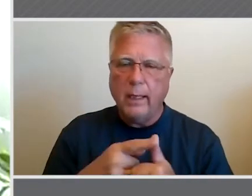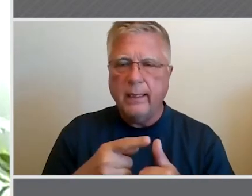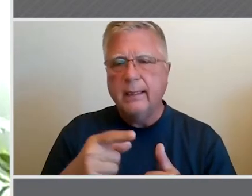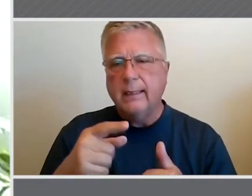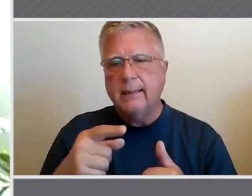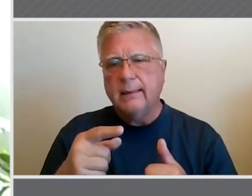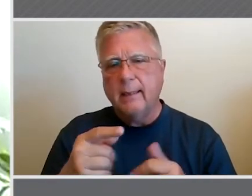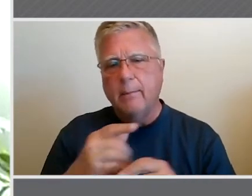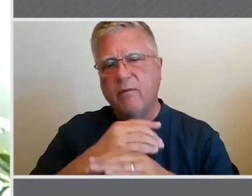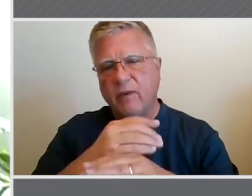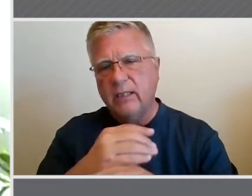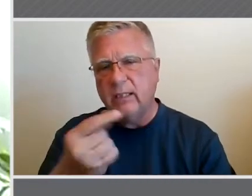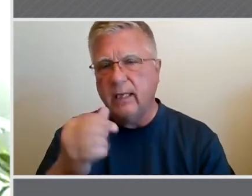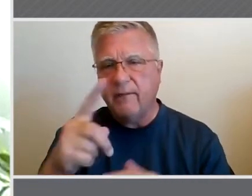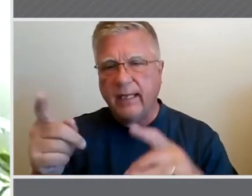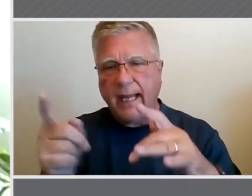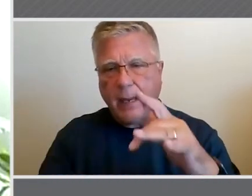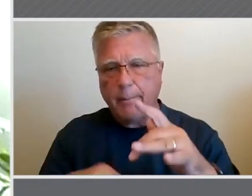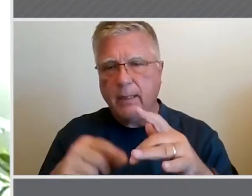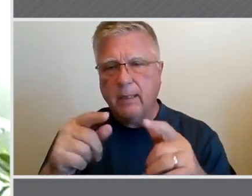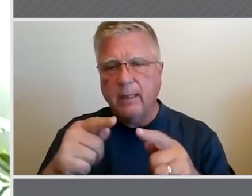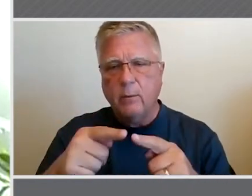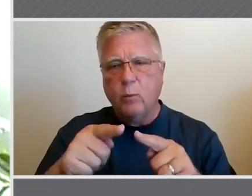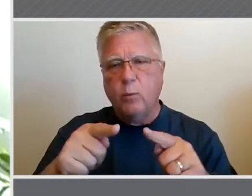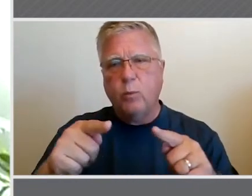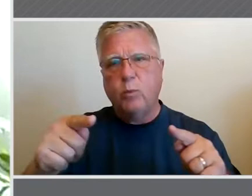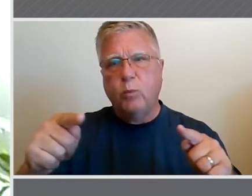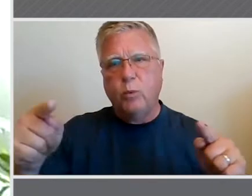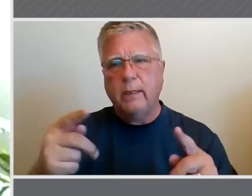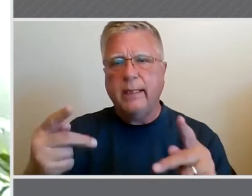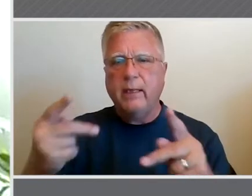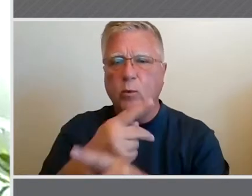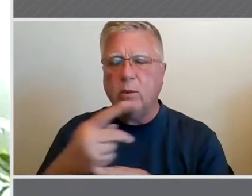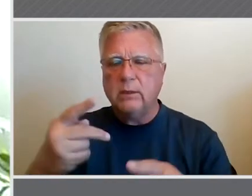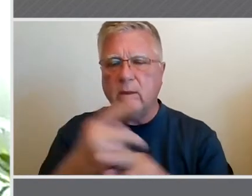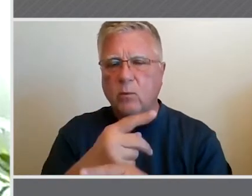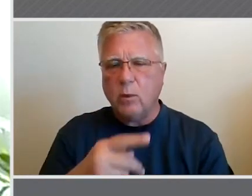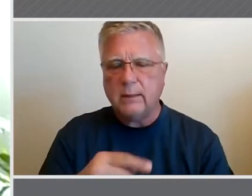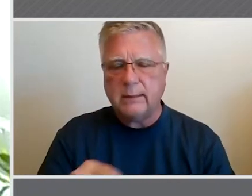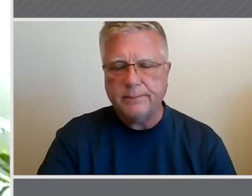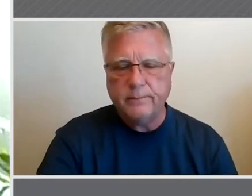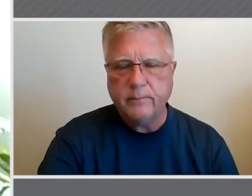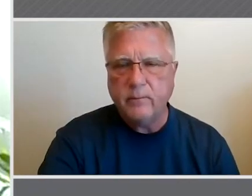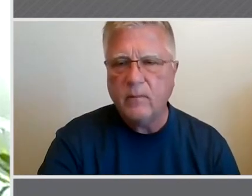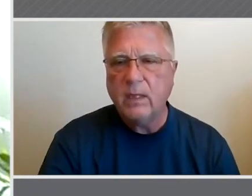And a lot of that work has to do with with what Dr Hammond and chro do day to day, whether